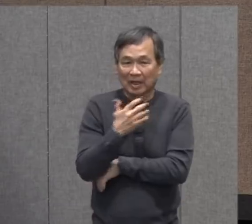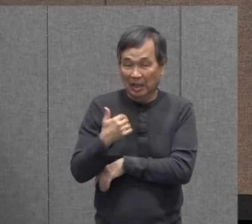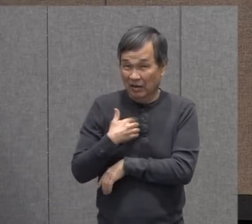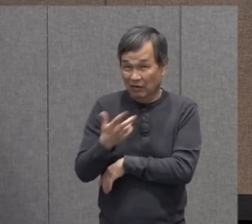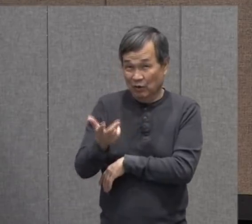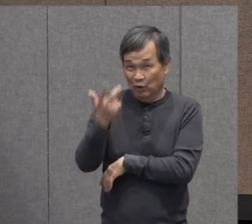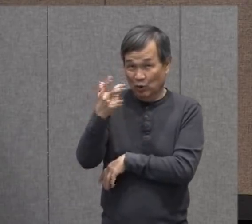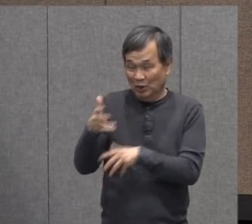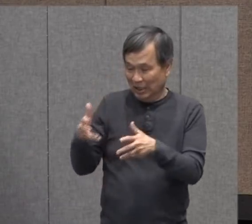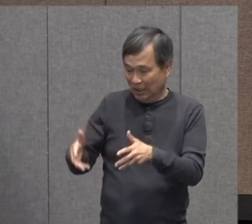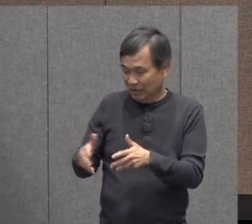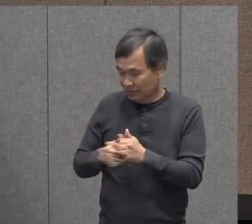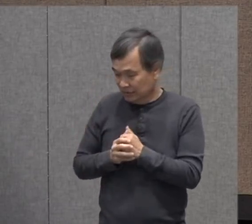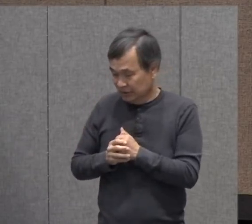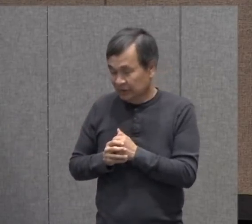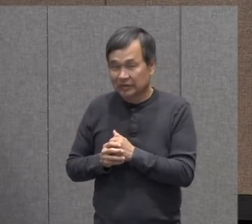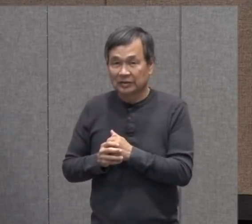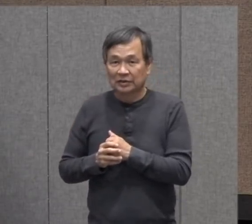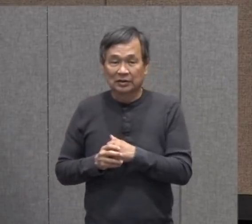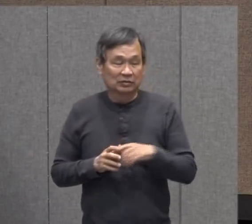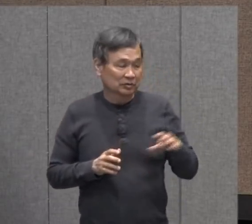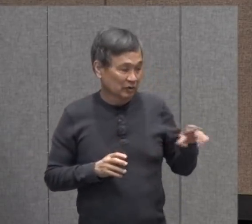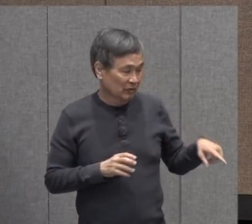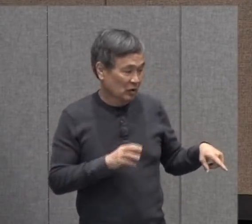So, I have my wiffle ball, my tennis ball.